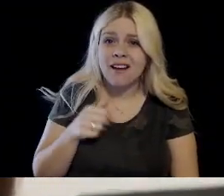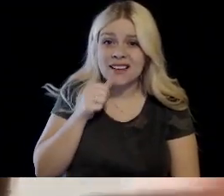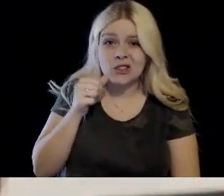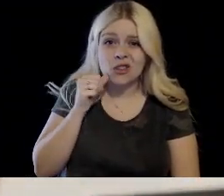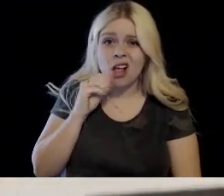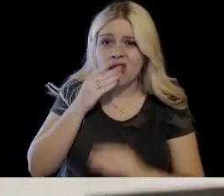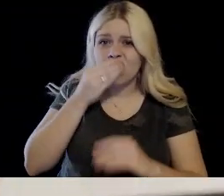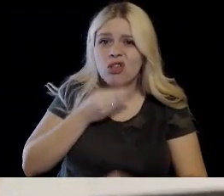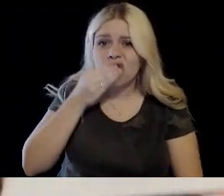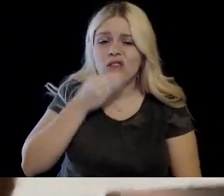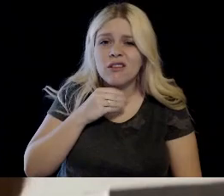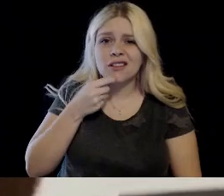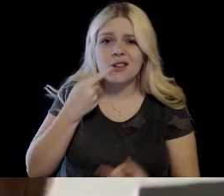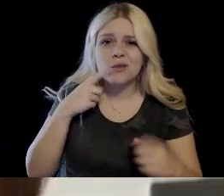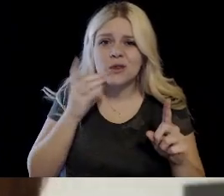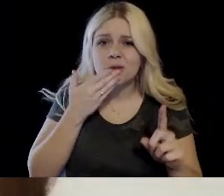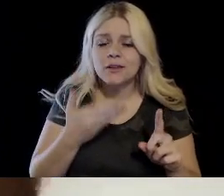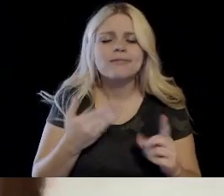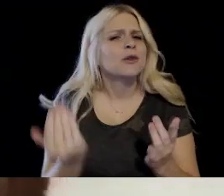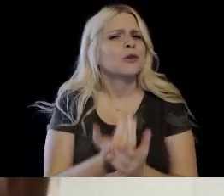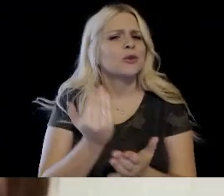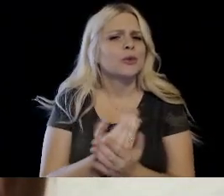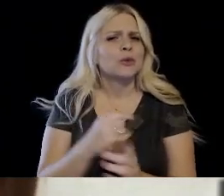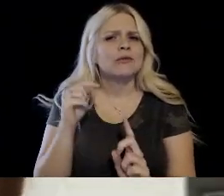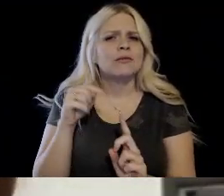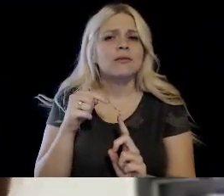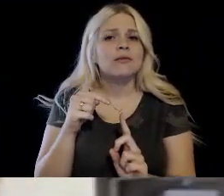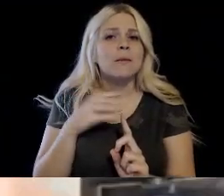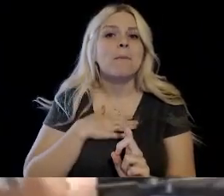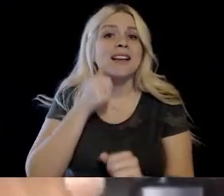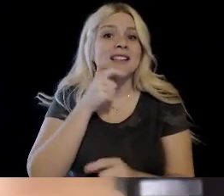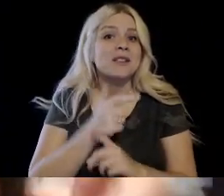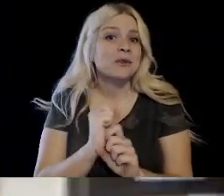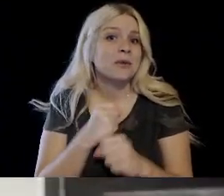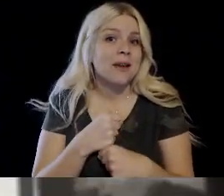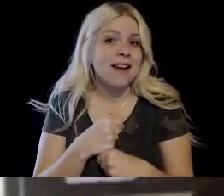this new mask. This one was made by my sis. So we'll see how this one does. Hey, guys.